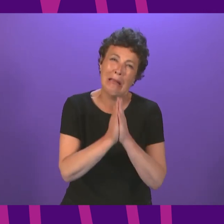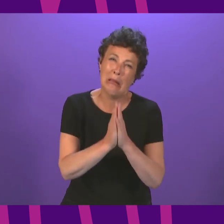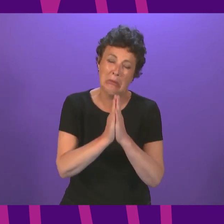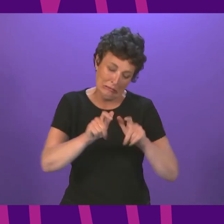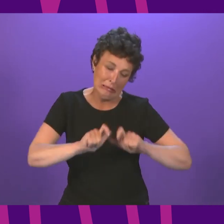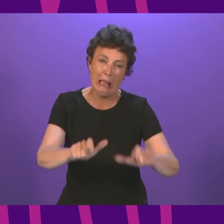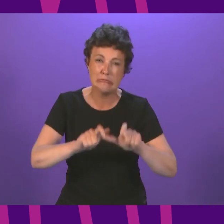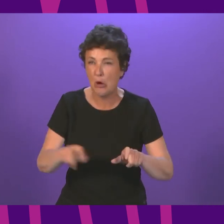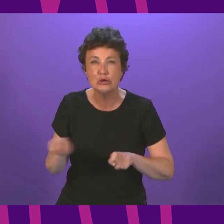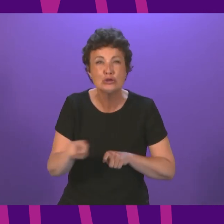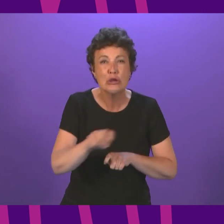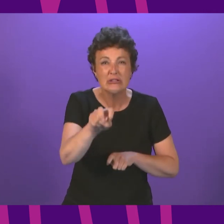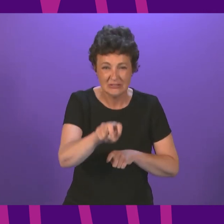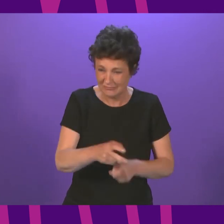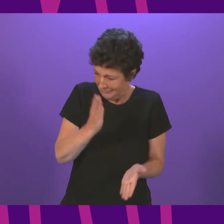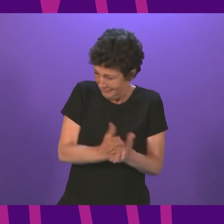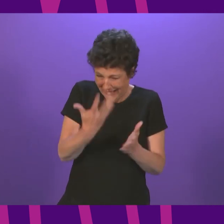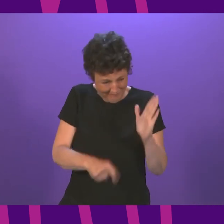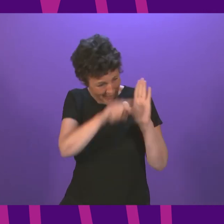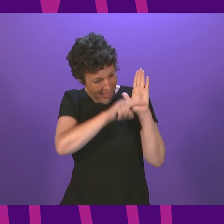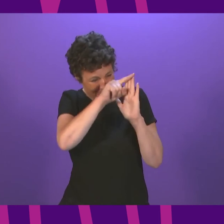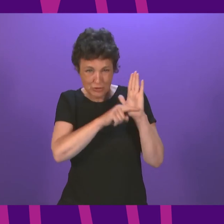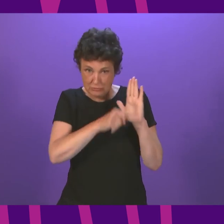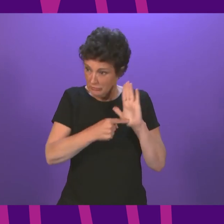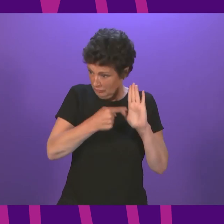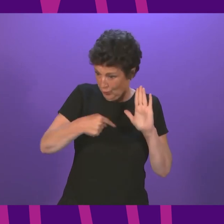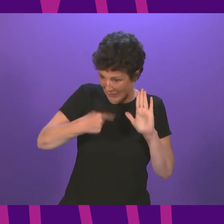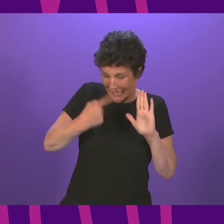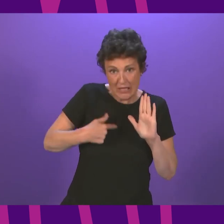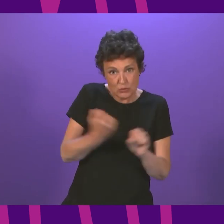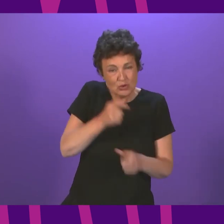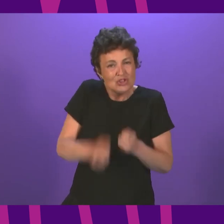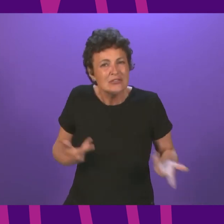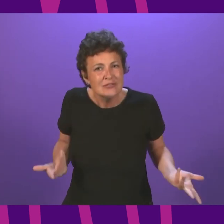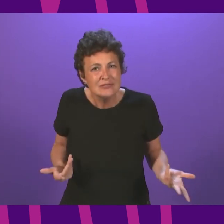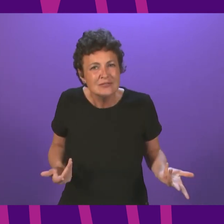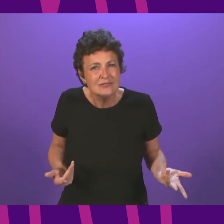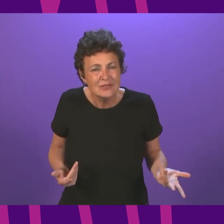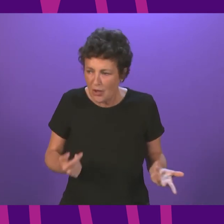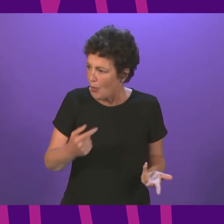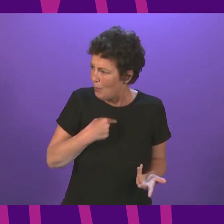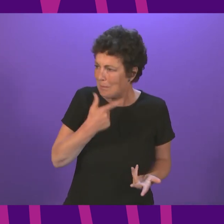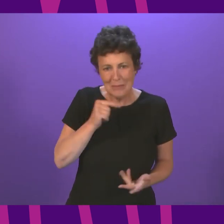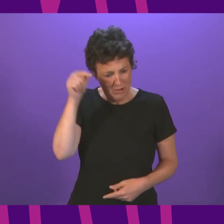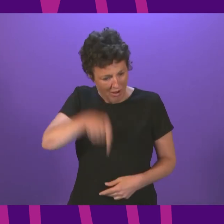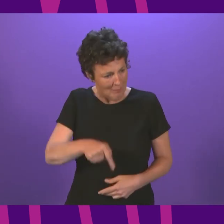on furlough and universal credit because we are still living with restrictions and entire sections of the economy are still severely impacted or are not functioning at all.